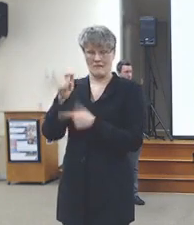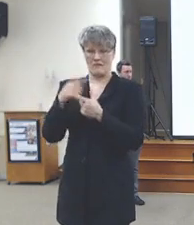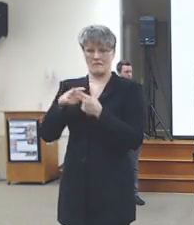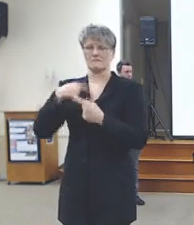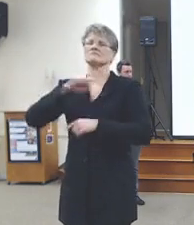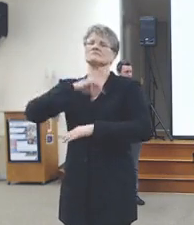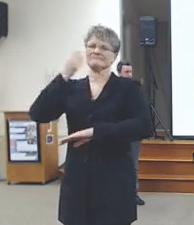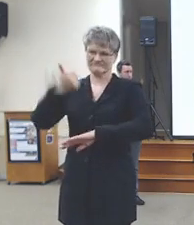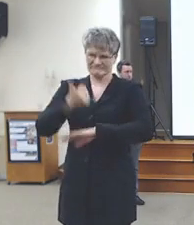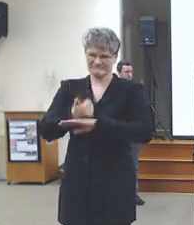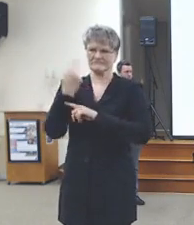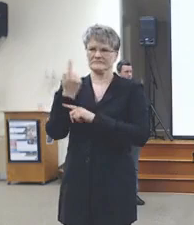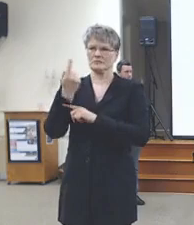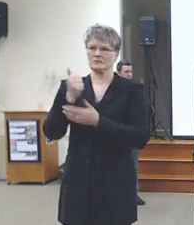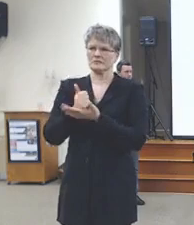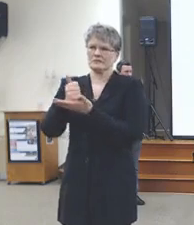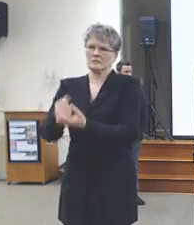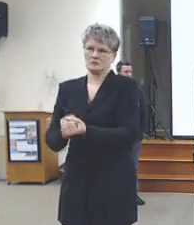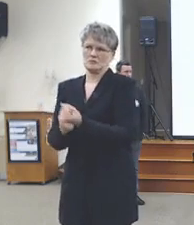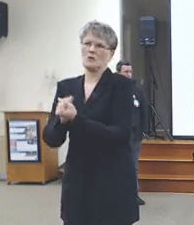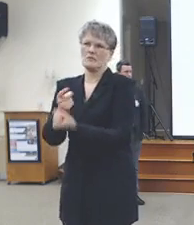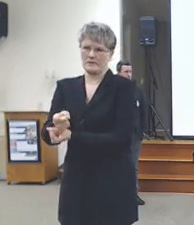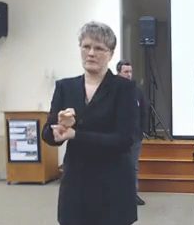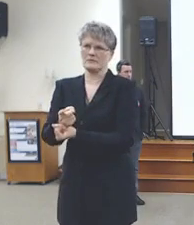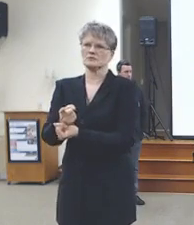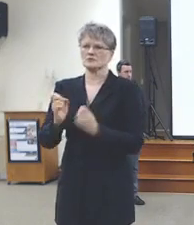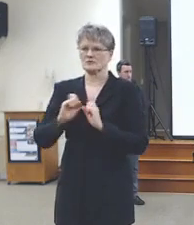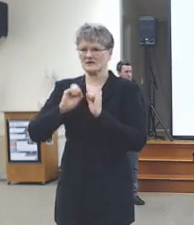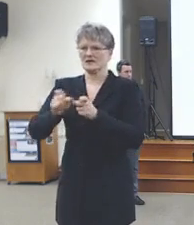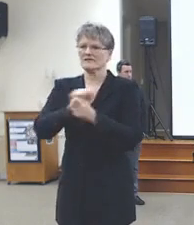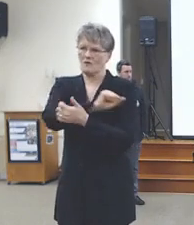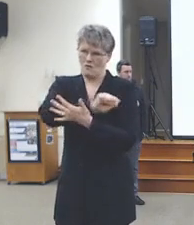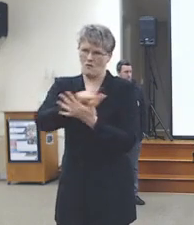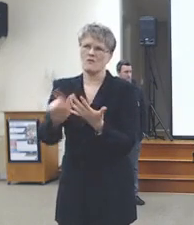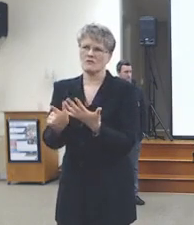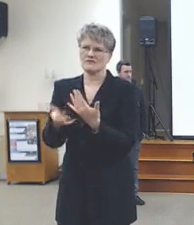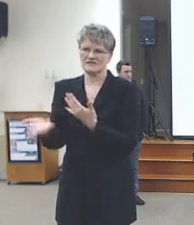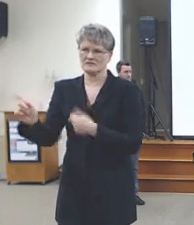sure that they do have those things. They stay on quarantine for 14 days since